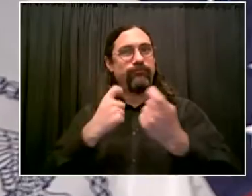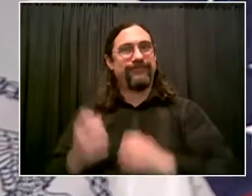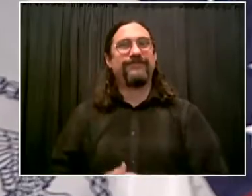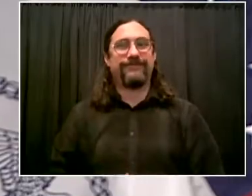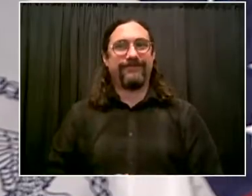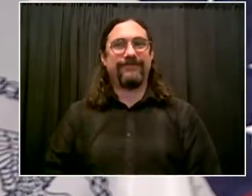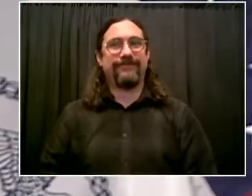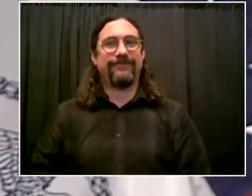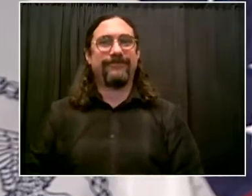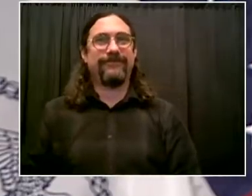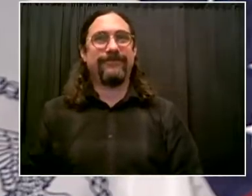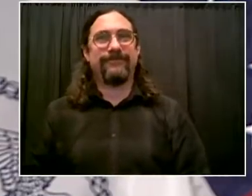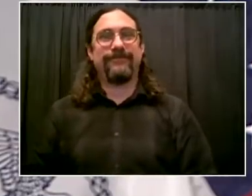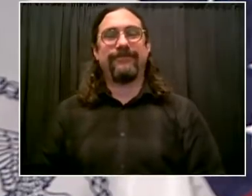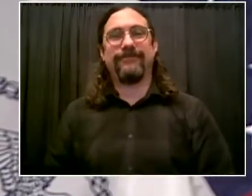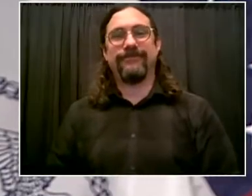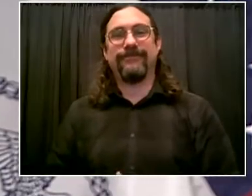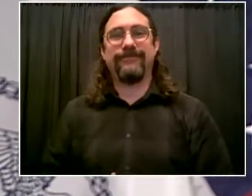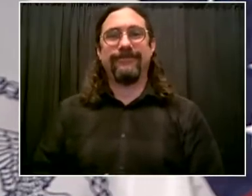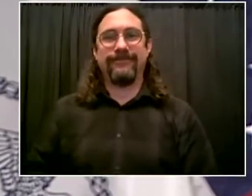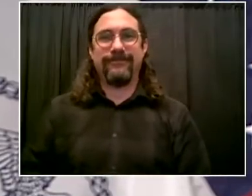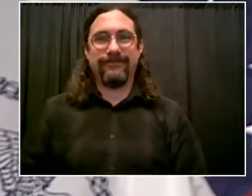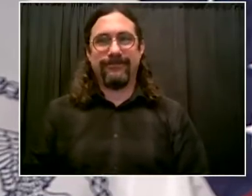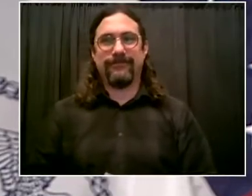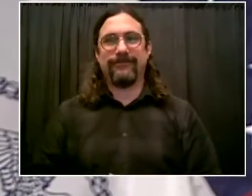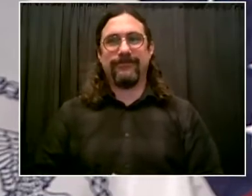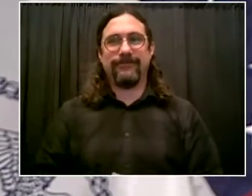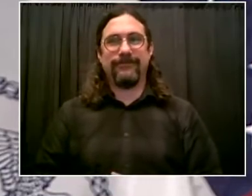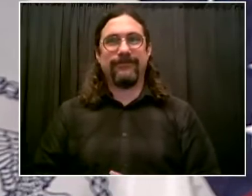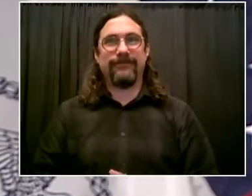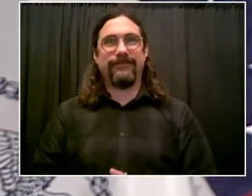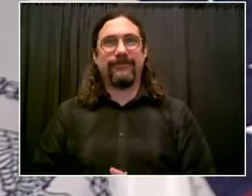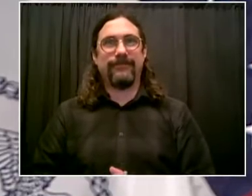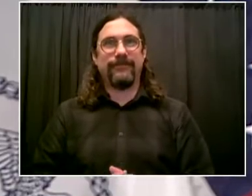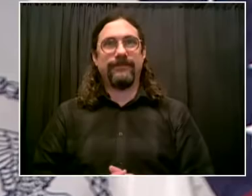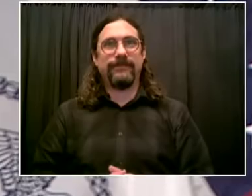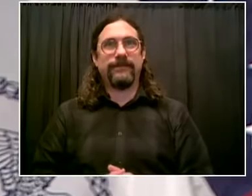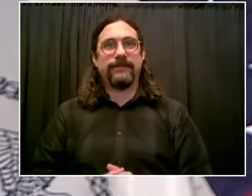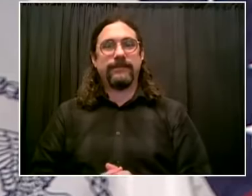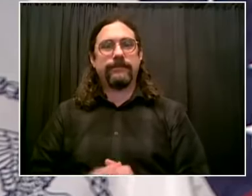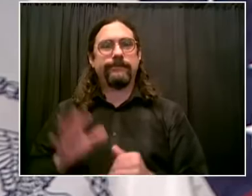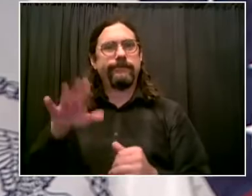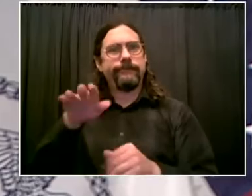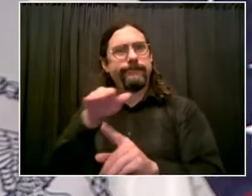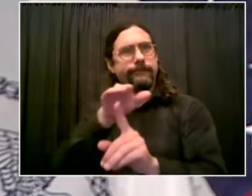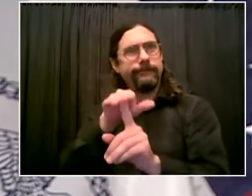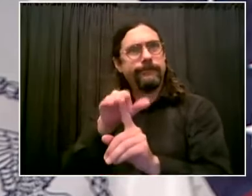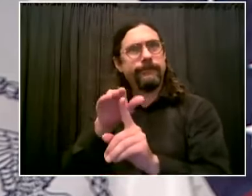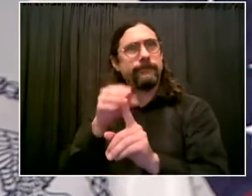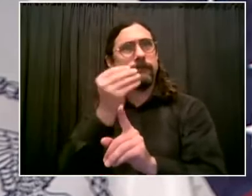WITH THAT LET'S TURN TO OUR COLLEAGUES I TNMEHE DA.I PLEASE LET ME KNOW THE NAME AND OUTLET OF EACH JOURNALIST. WE WILL NOW BEGIN OUR Q & A.